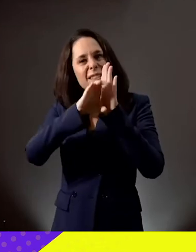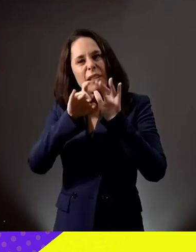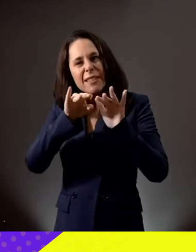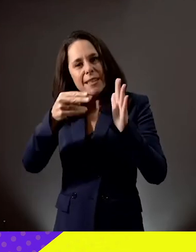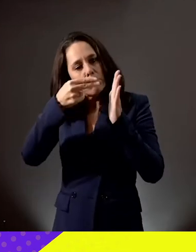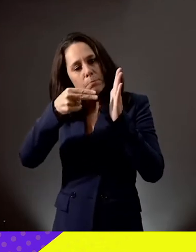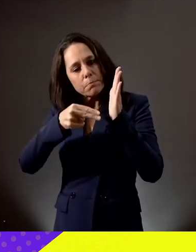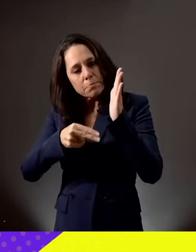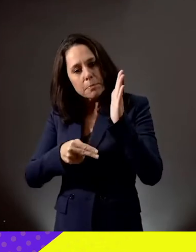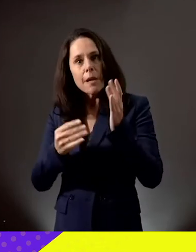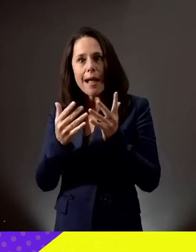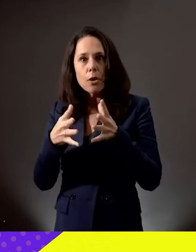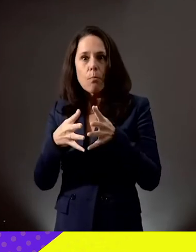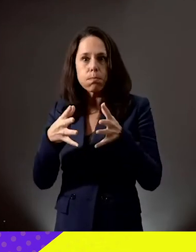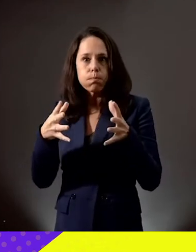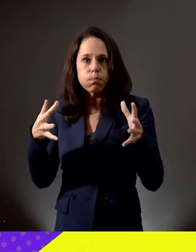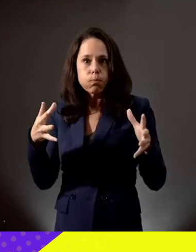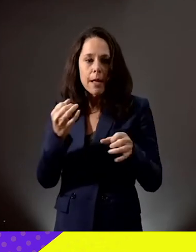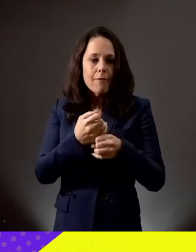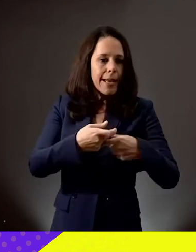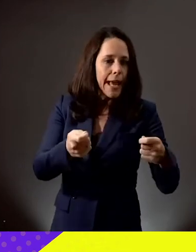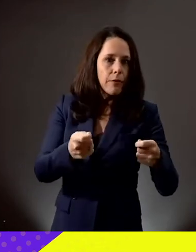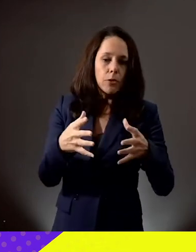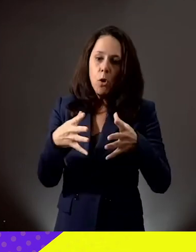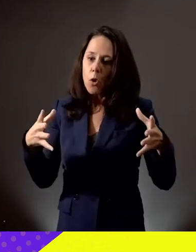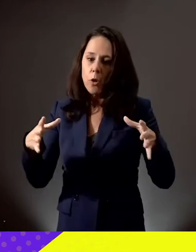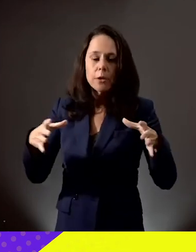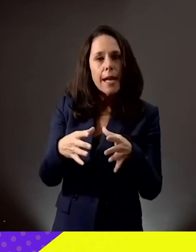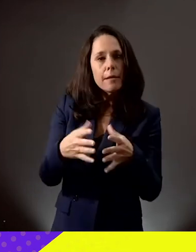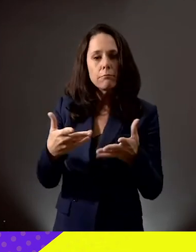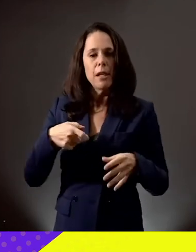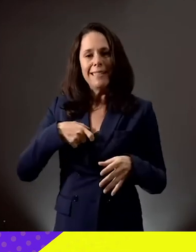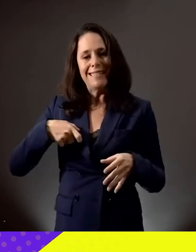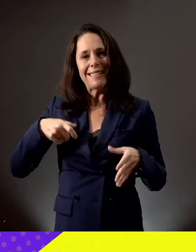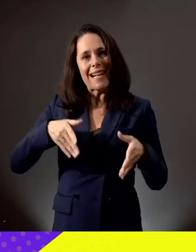Companies are making efforts for status holders and people with disabilities...